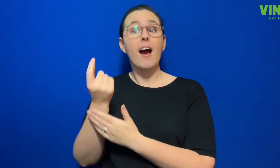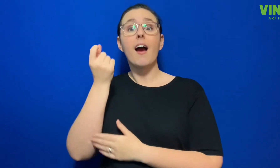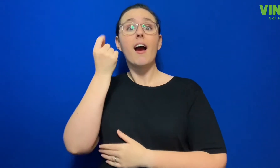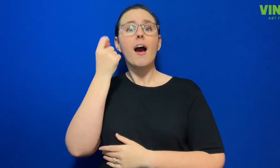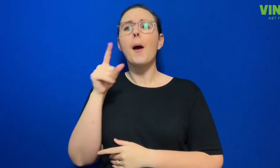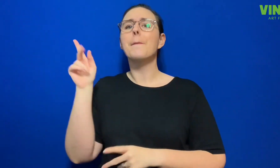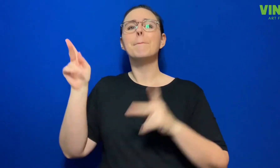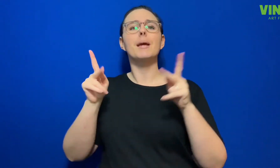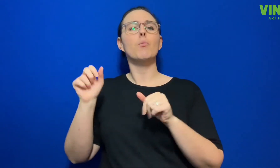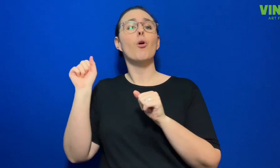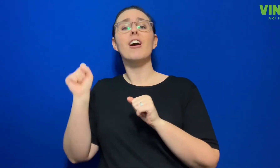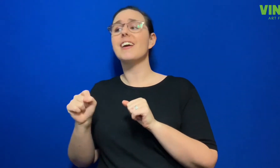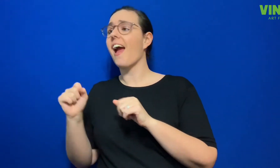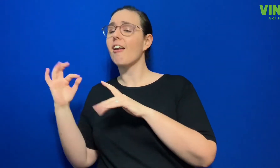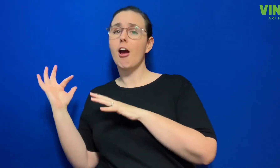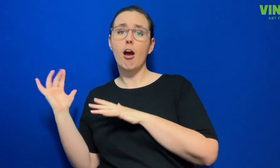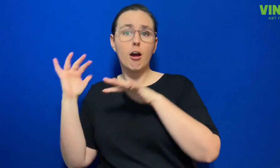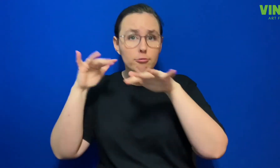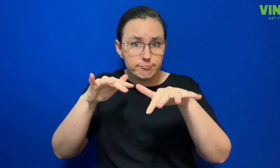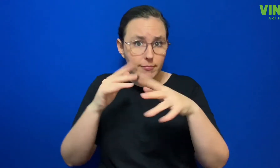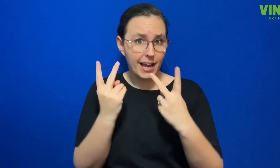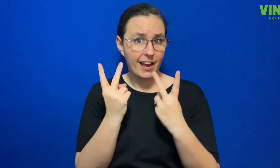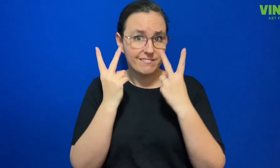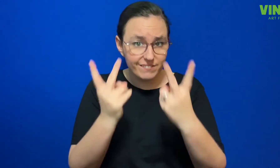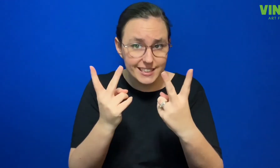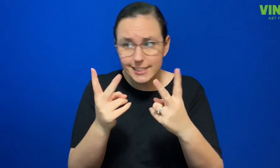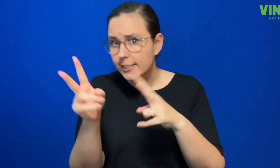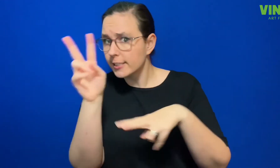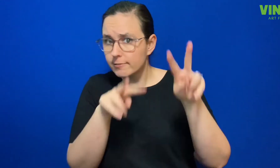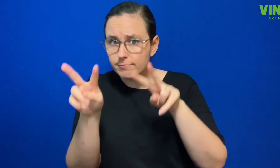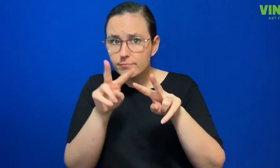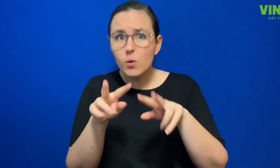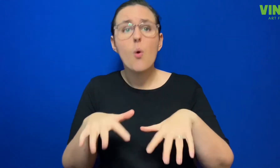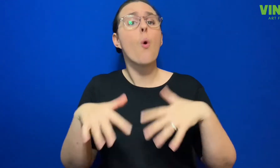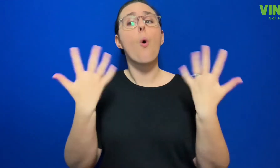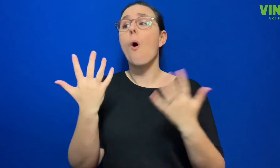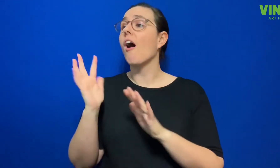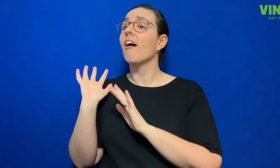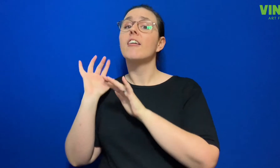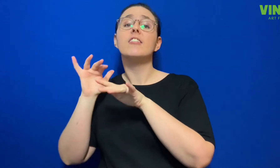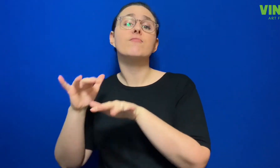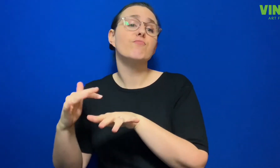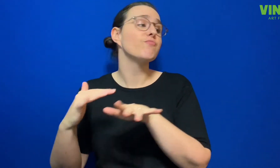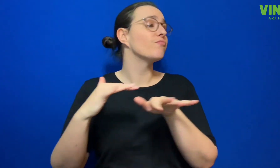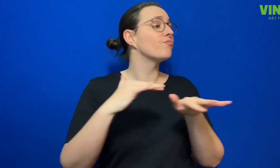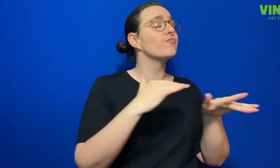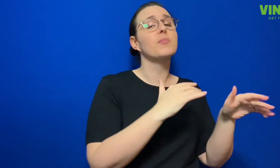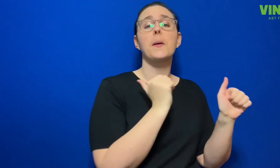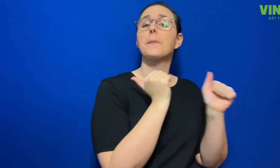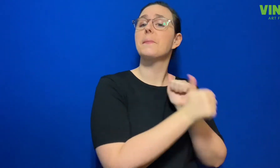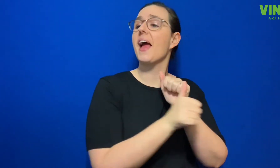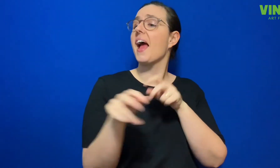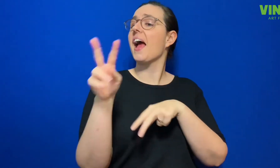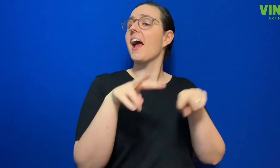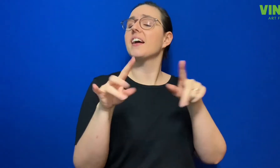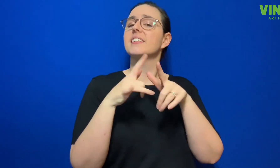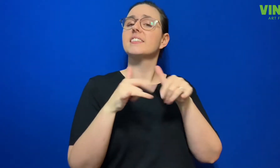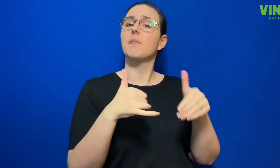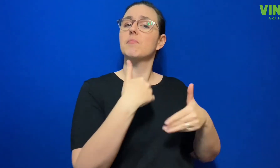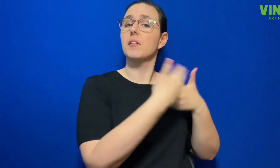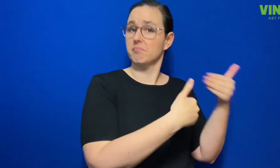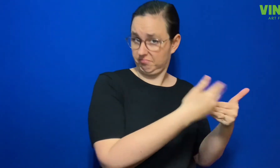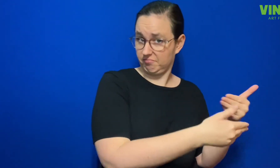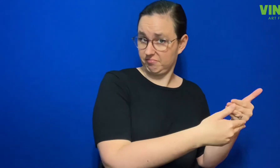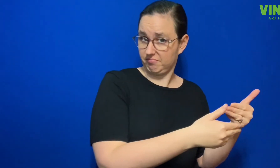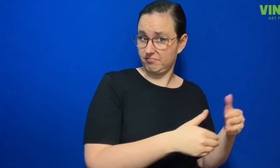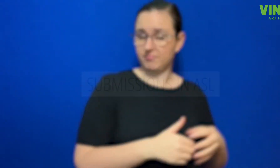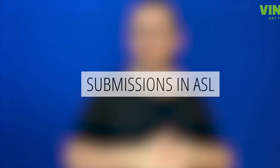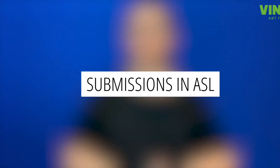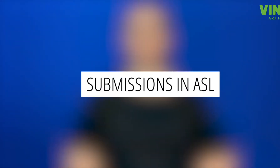and are works that audiences can come and go to or pass by.